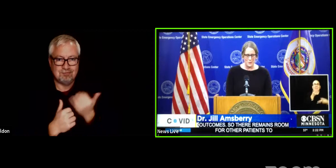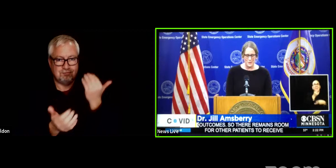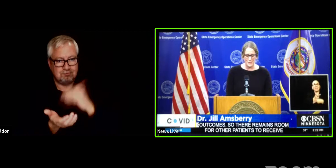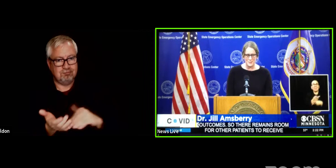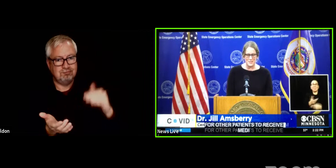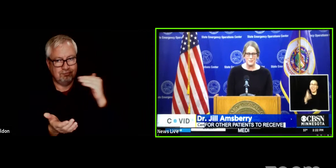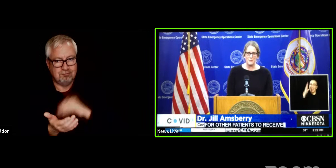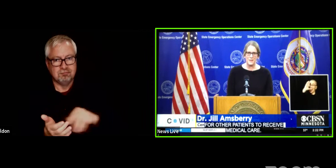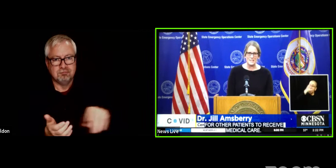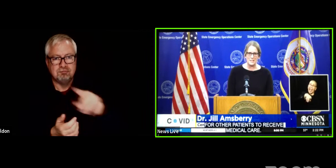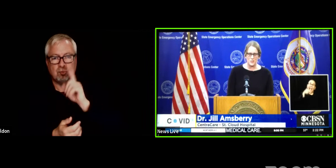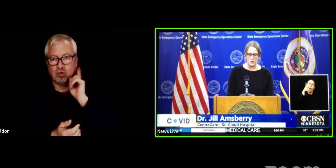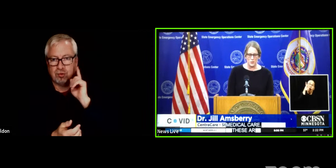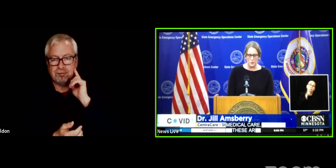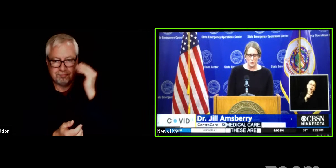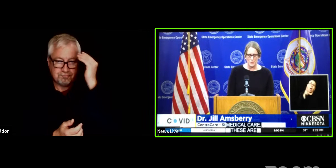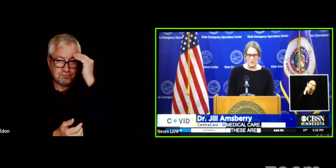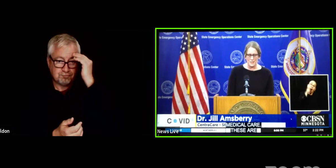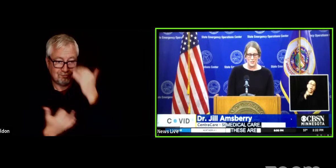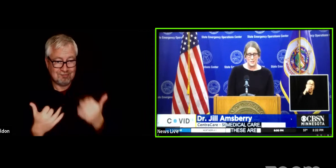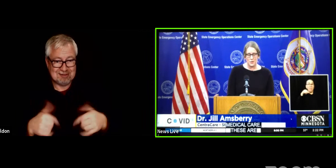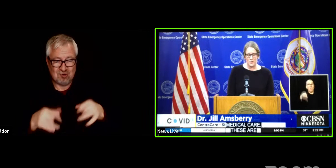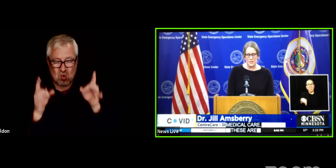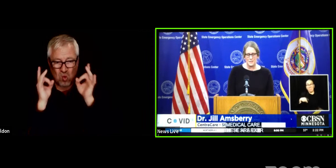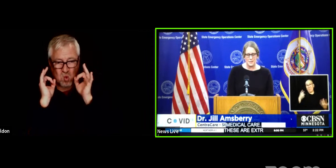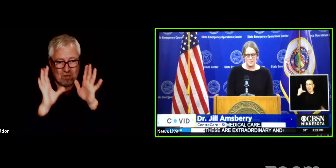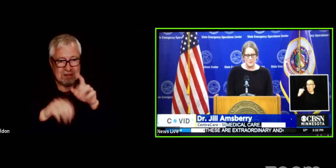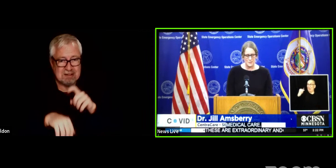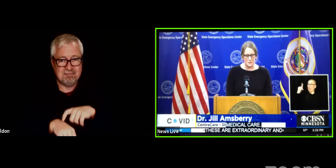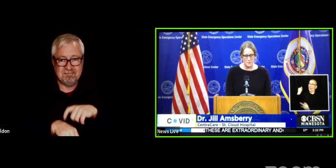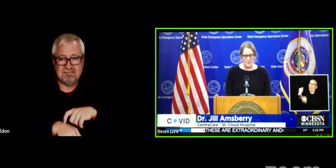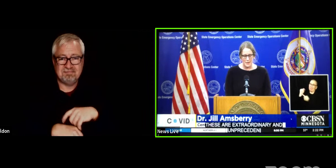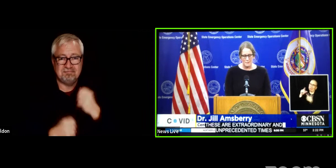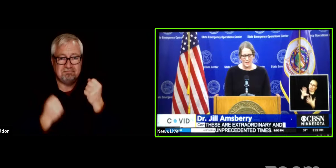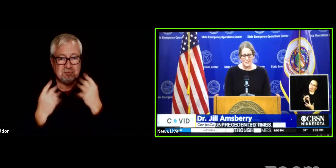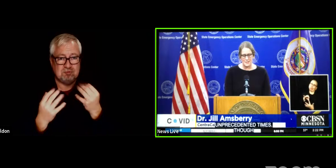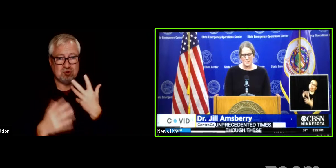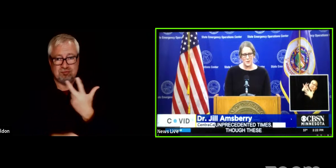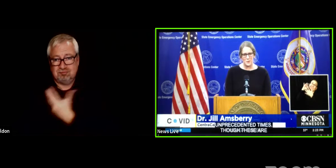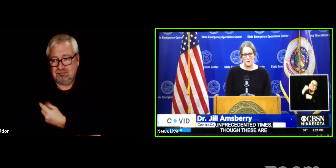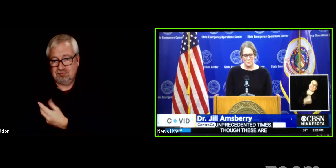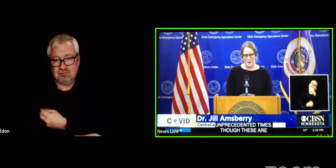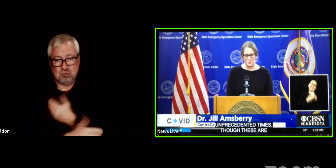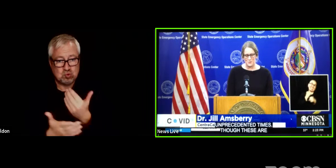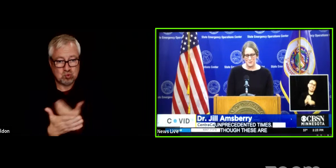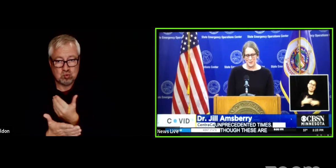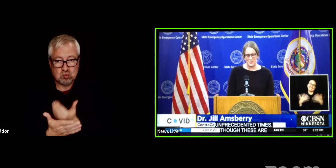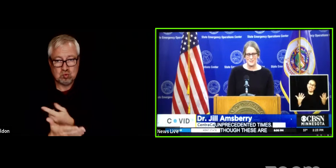THOUGH THESE SPECIFIC VACCINES ARE NEW, JUST AS COVID ITSELF IS NEW, VACCINES HAVE BEEN AROUND FOR HUNDREDS OF